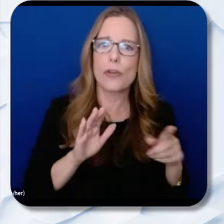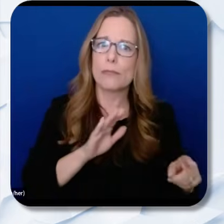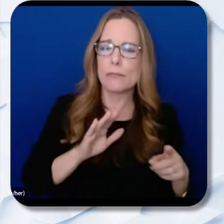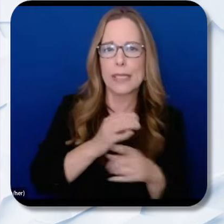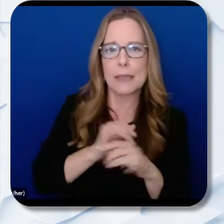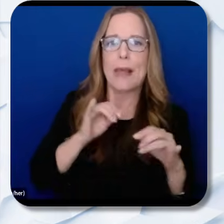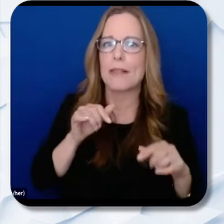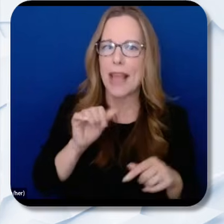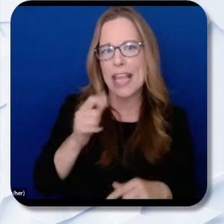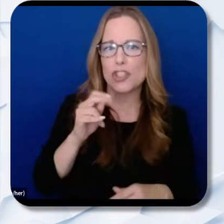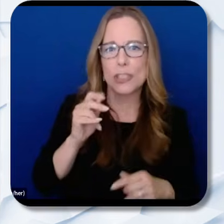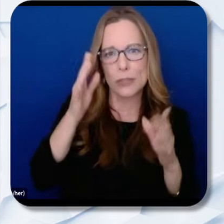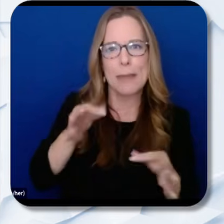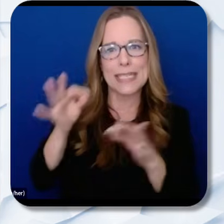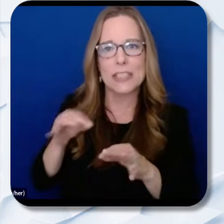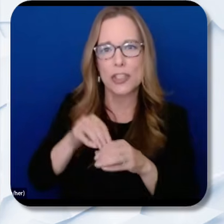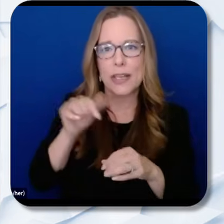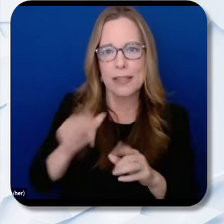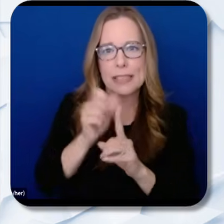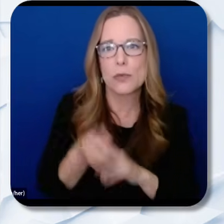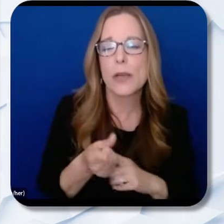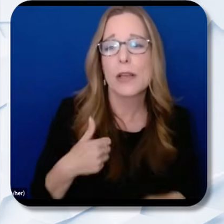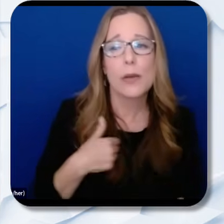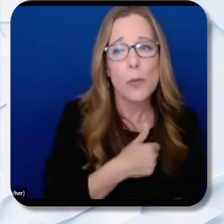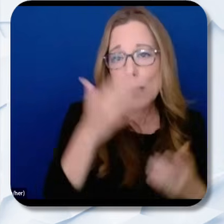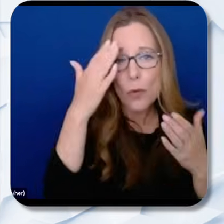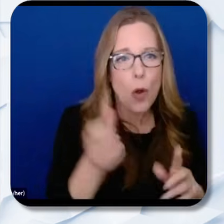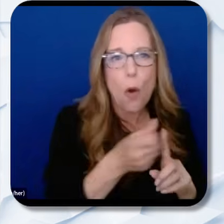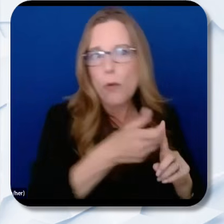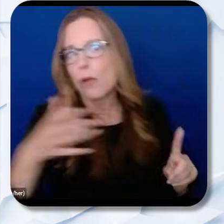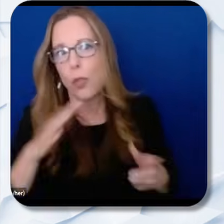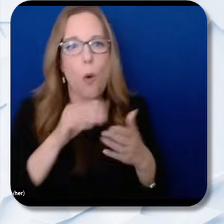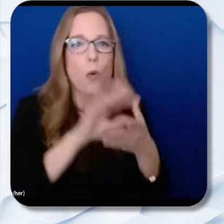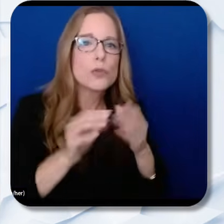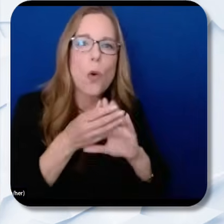And then finally, the third lesson for me is that schools, you know, do not have to provide